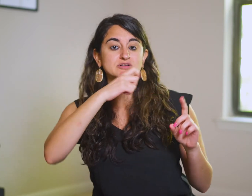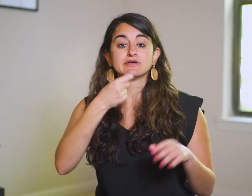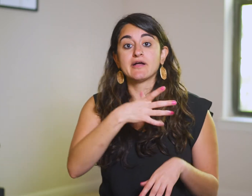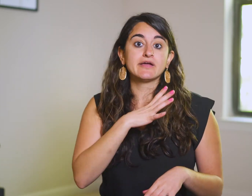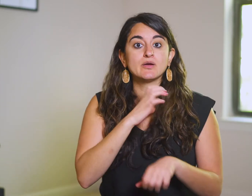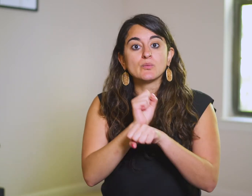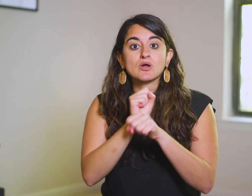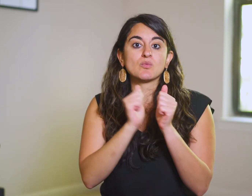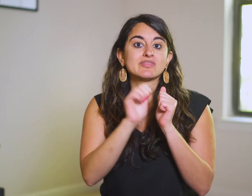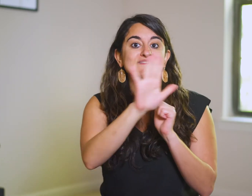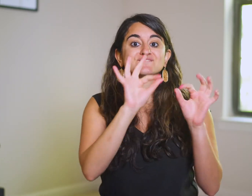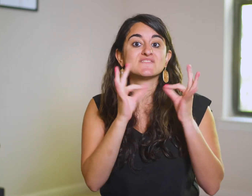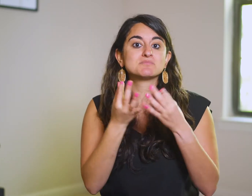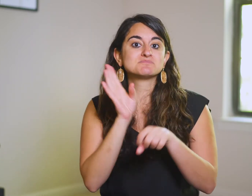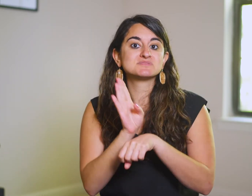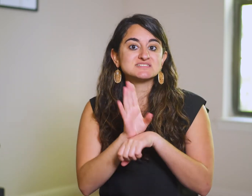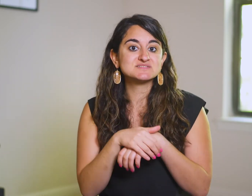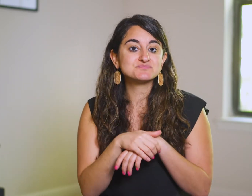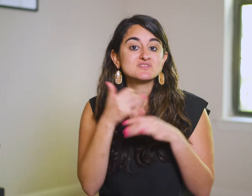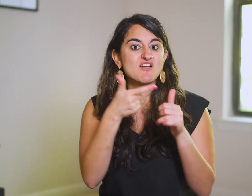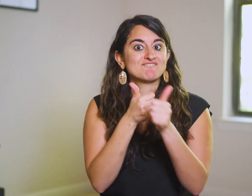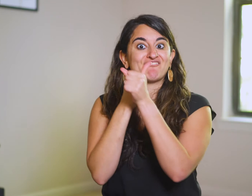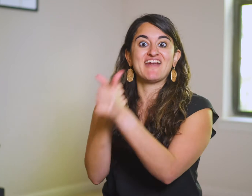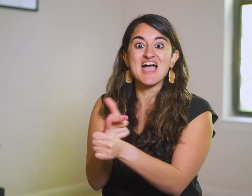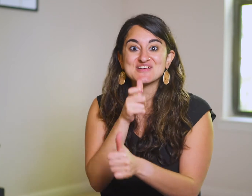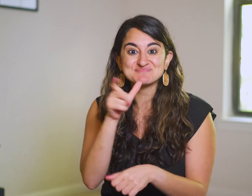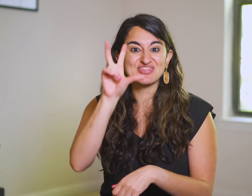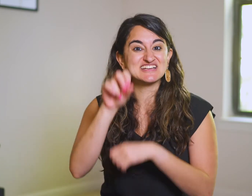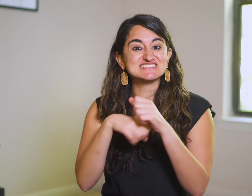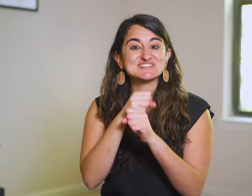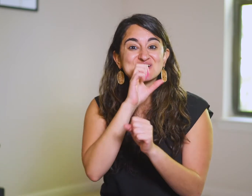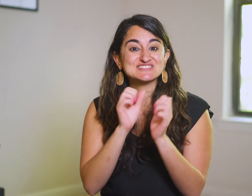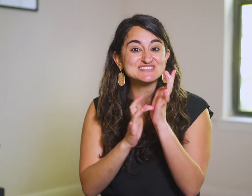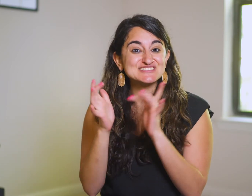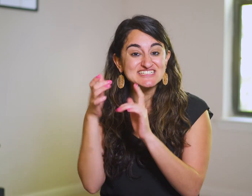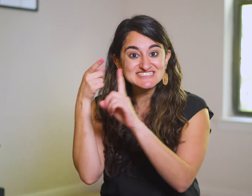so they’ve started working in their family businesses. Now they’re following thirty-year old Jesus,